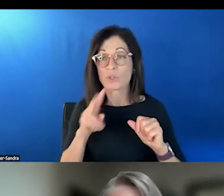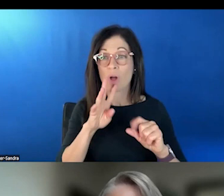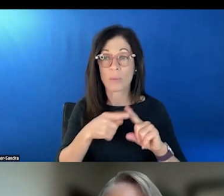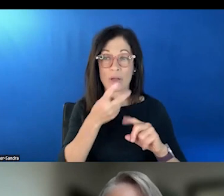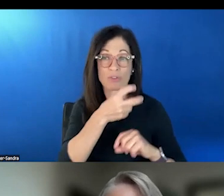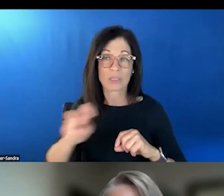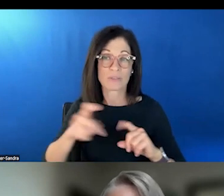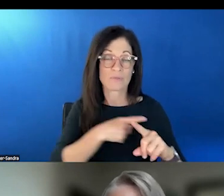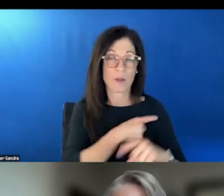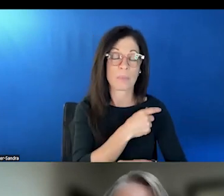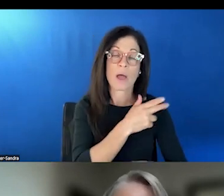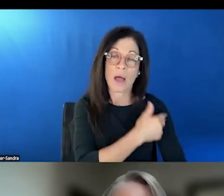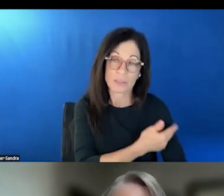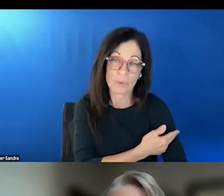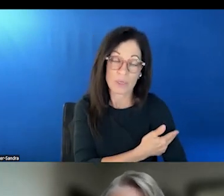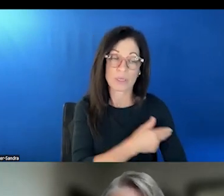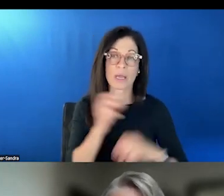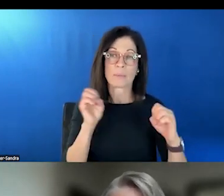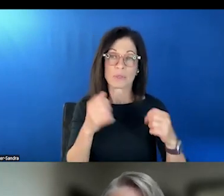AND EMERGENCY ROOMS TO THE COMMUNITY.